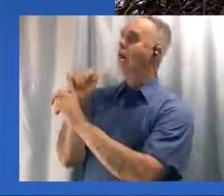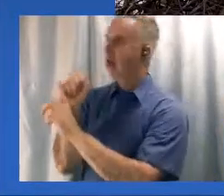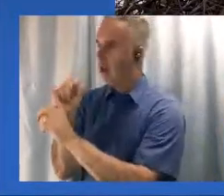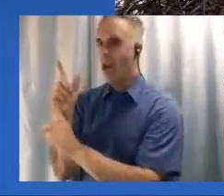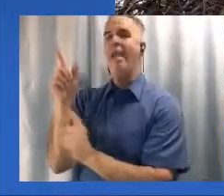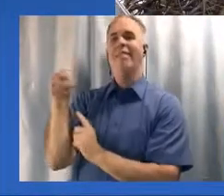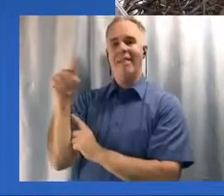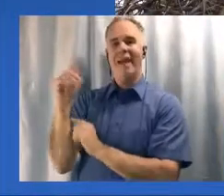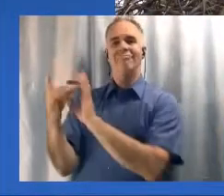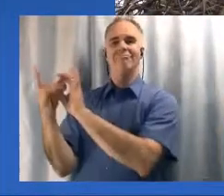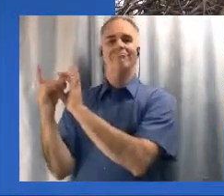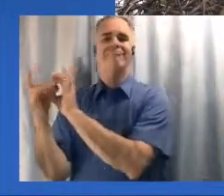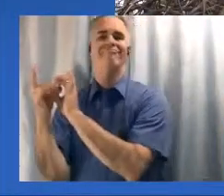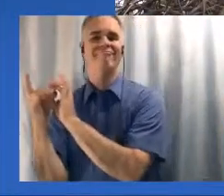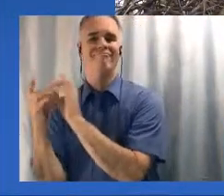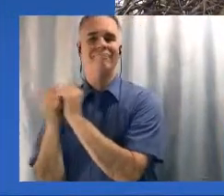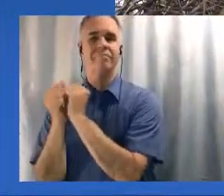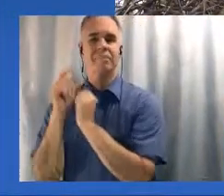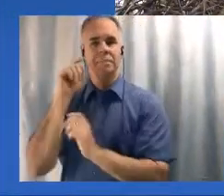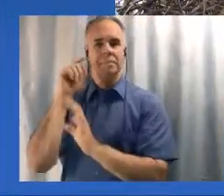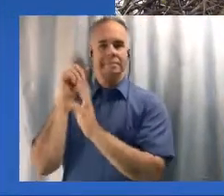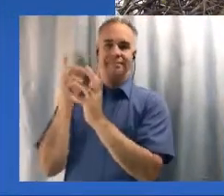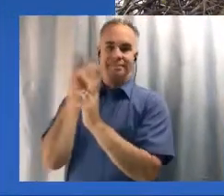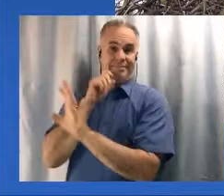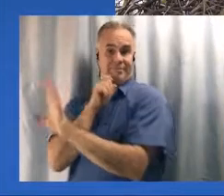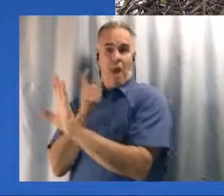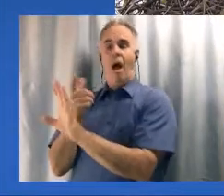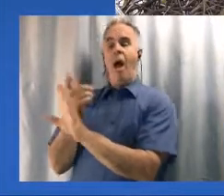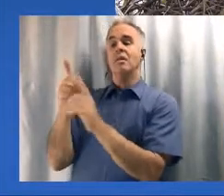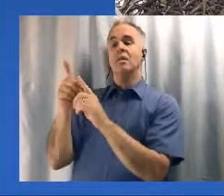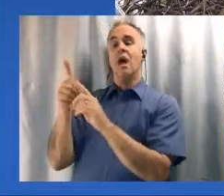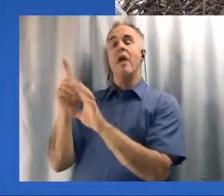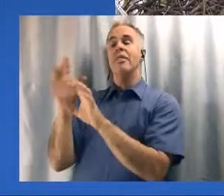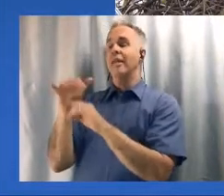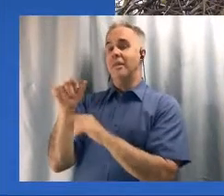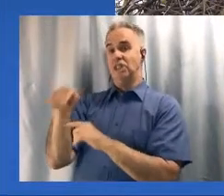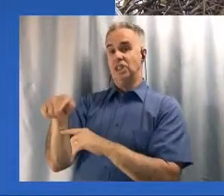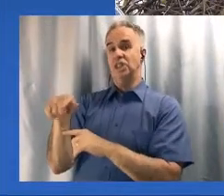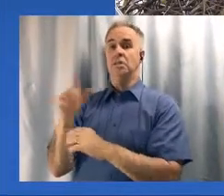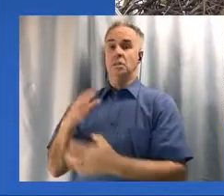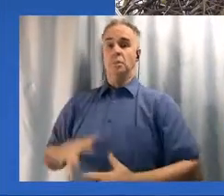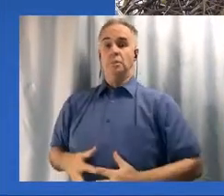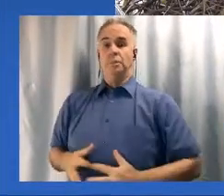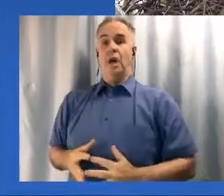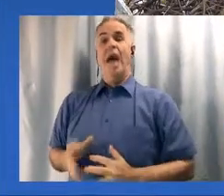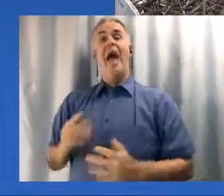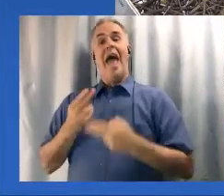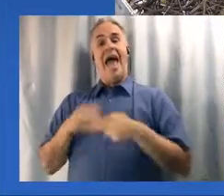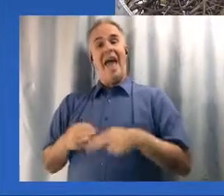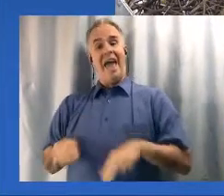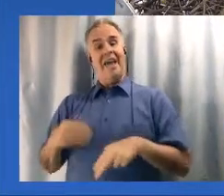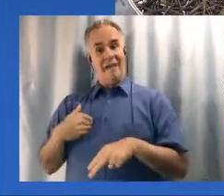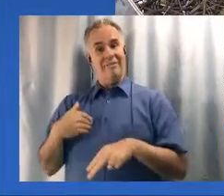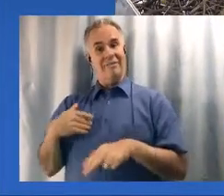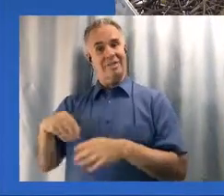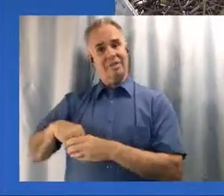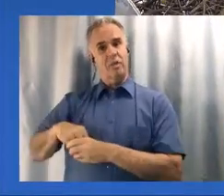When the female accepts the male, they mate. Then they choose a nesting site for the female to lay her eggs.